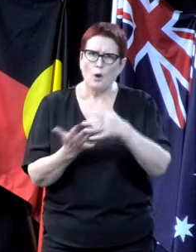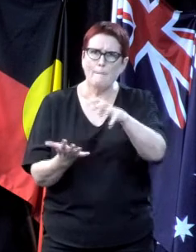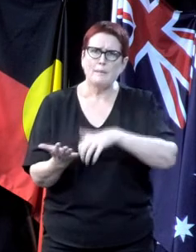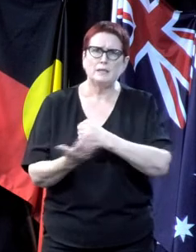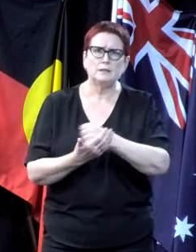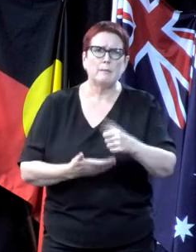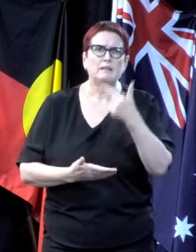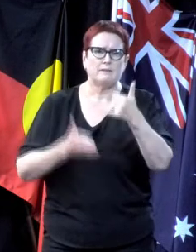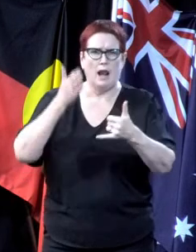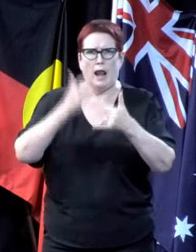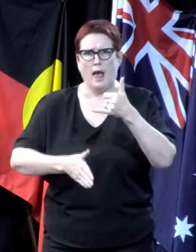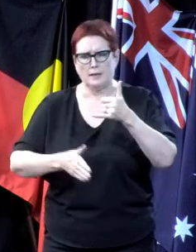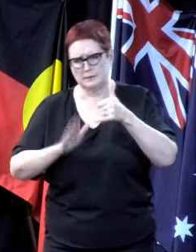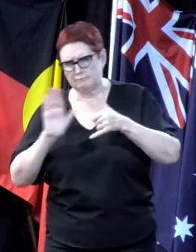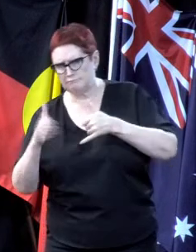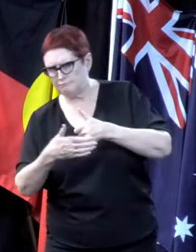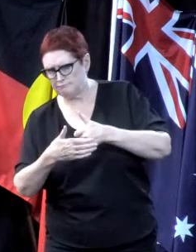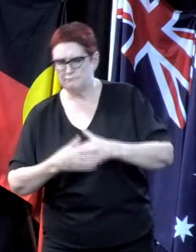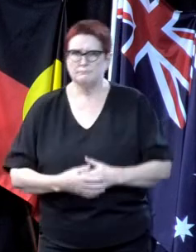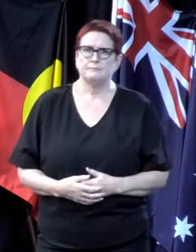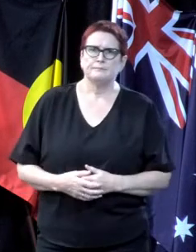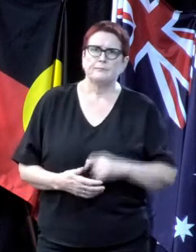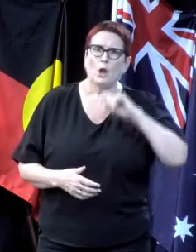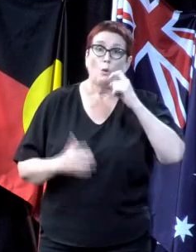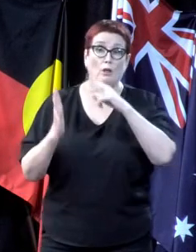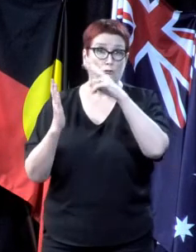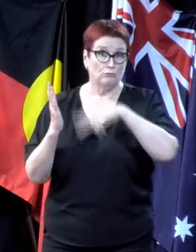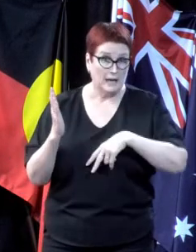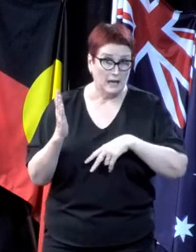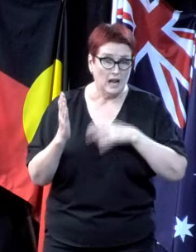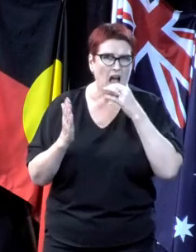I’m going to read it to you and then I’m going to ask you to explain it to me, please.